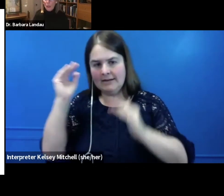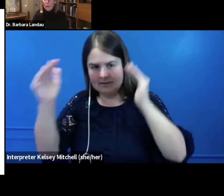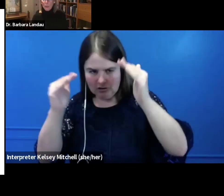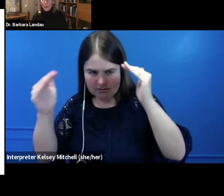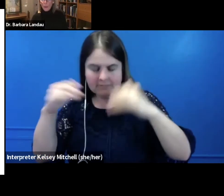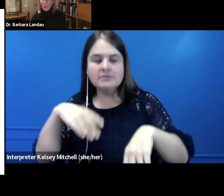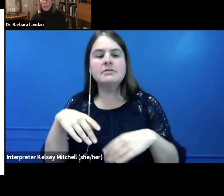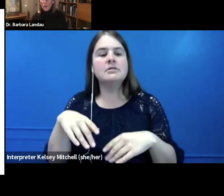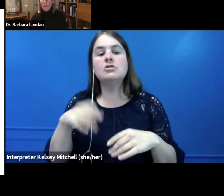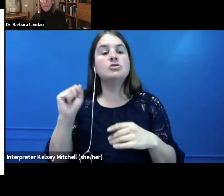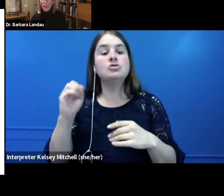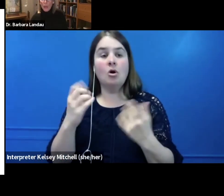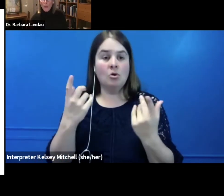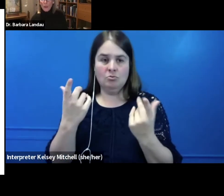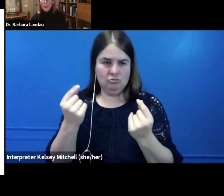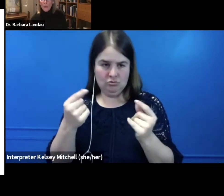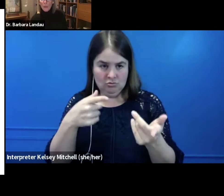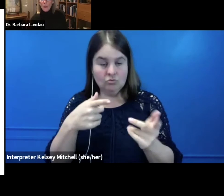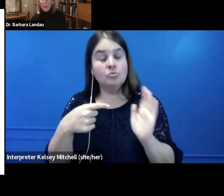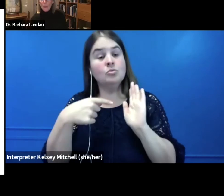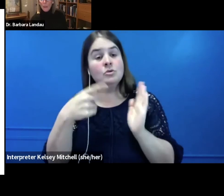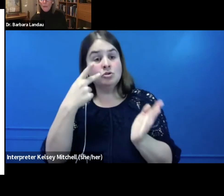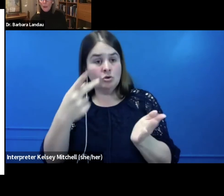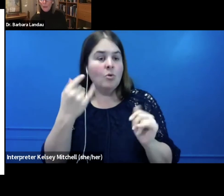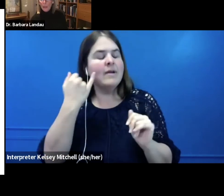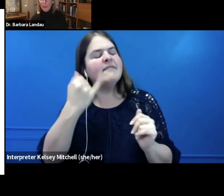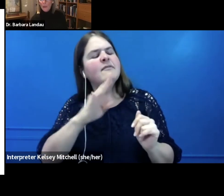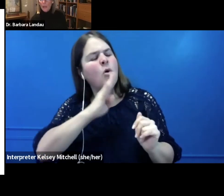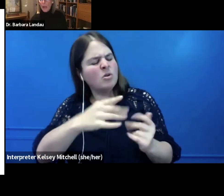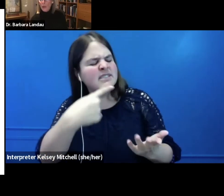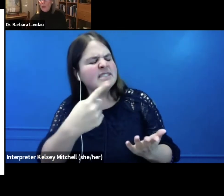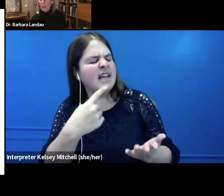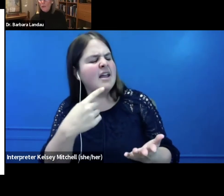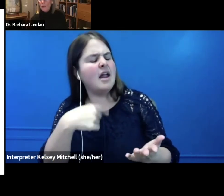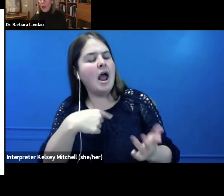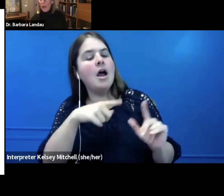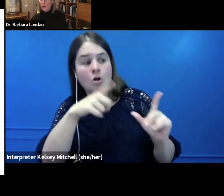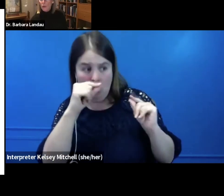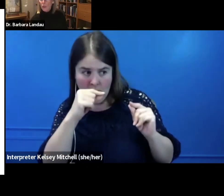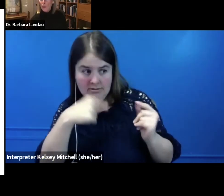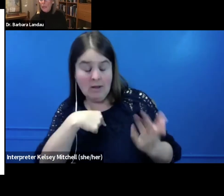people with williams syndrome and what you see up here is typically developing